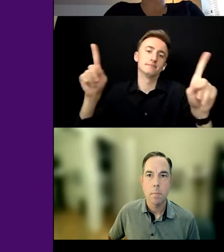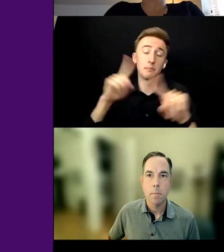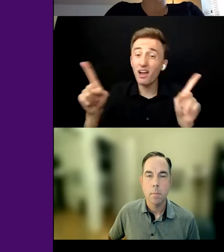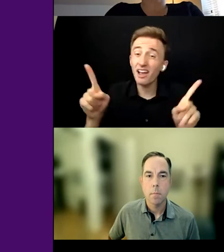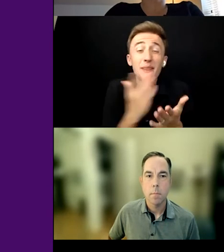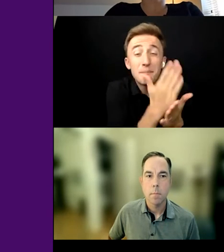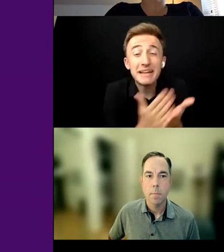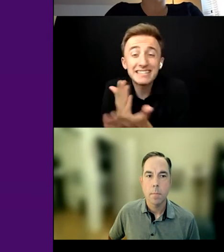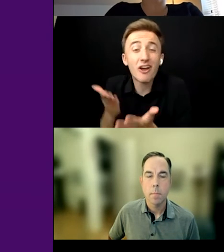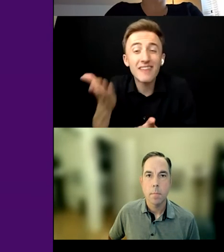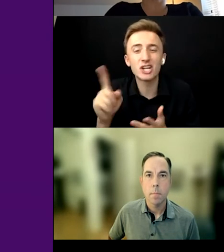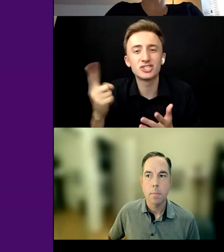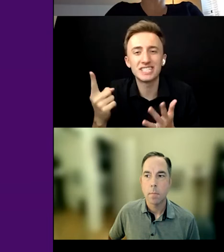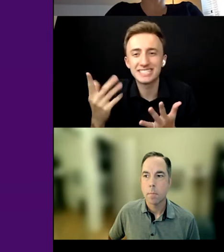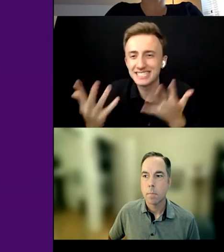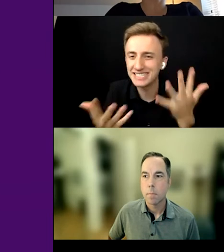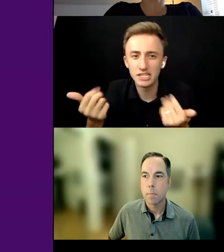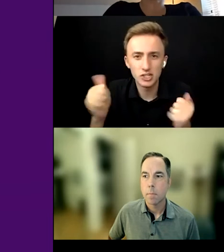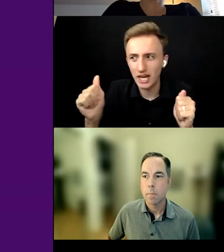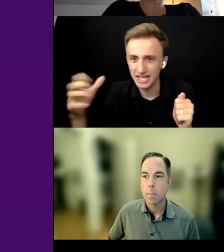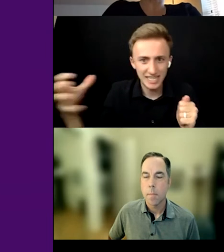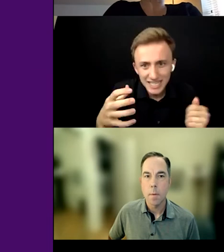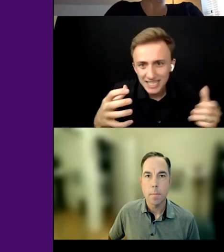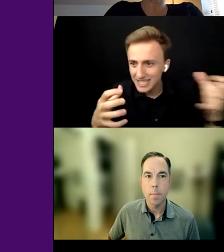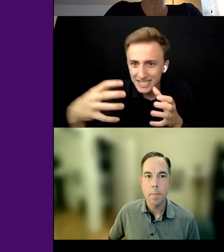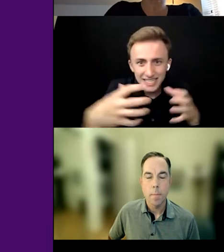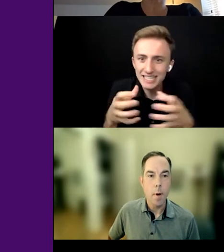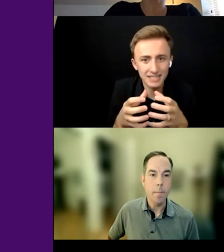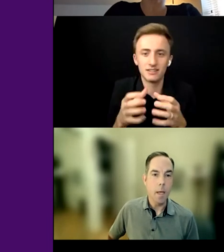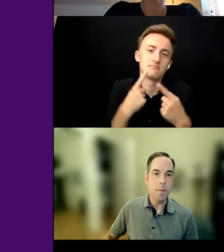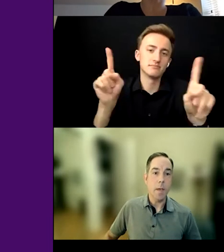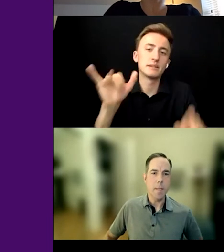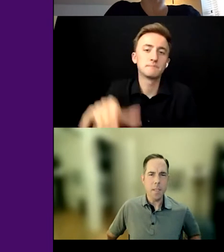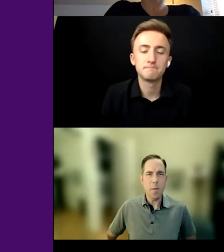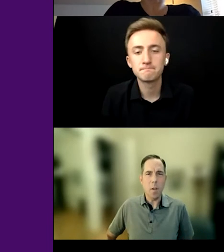a matter of shifting it all into alignment. >> Rob: That is fascinating, some of the